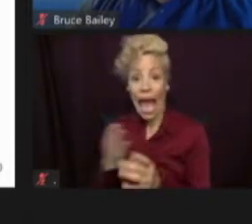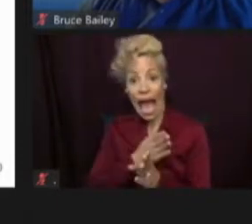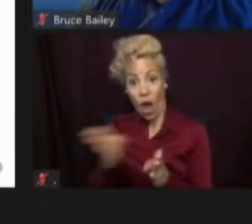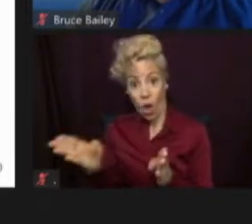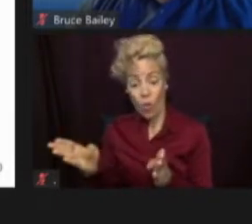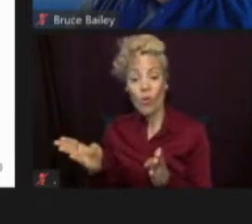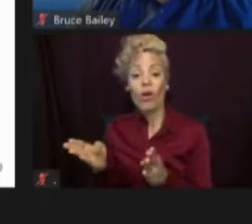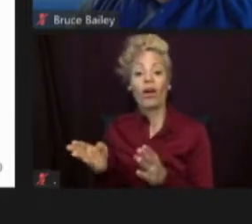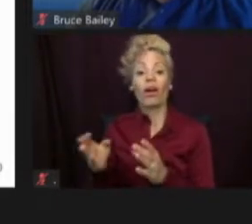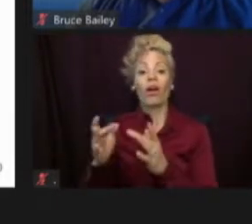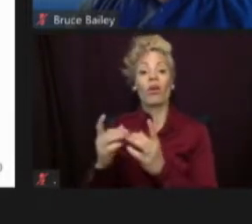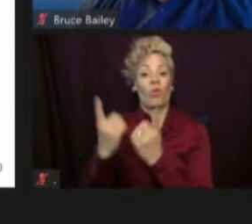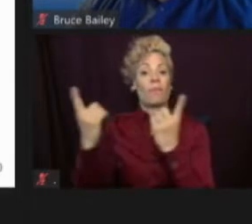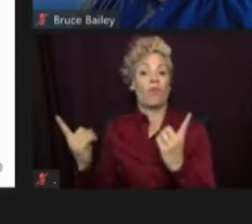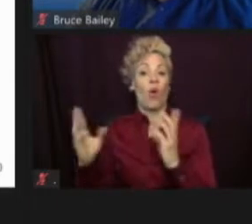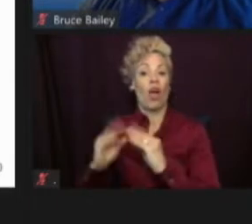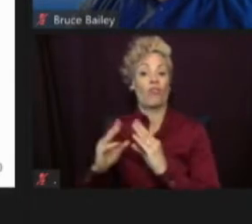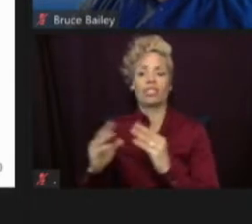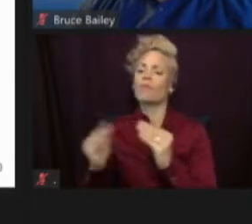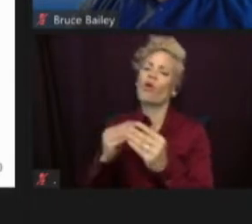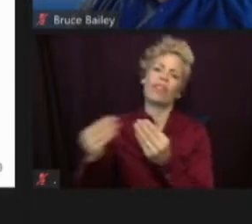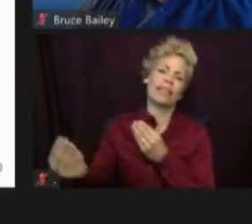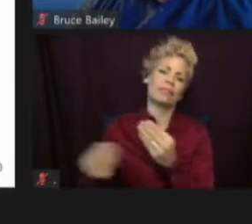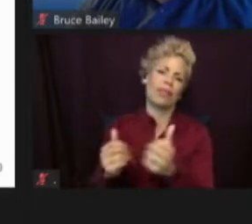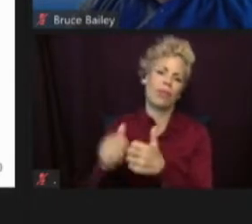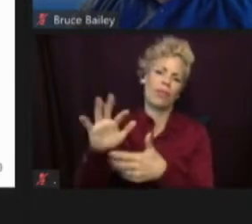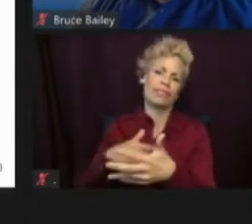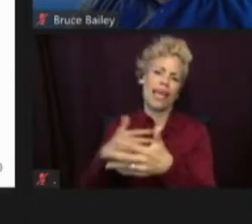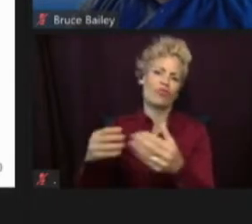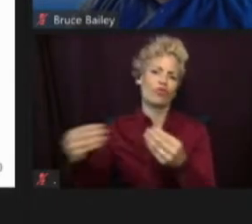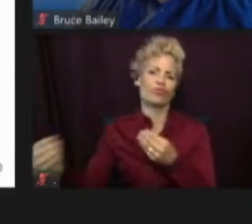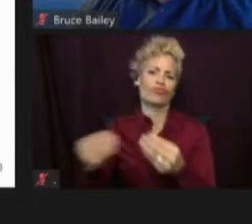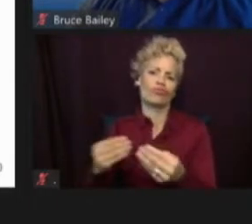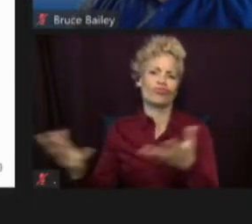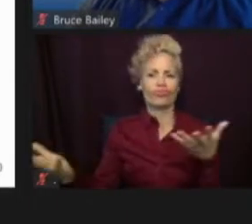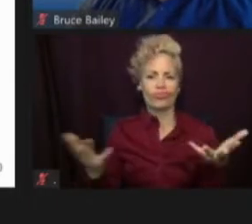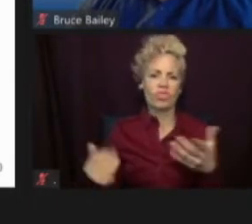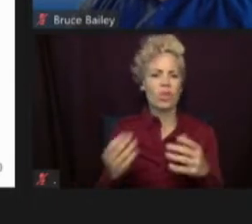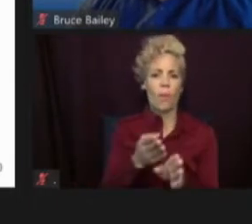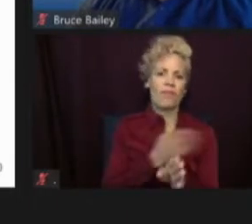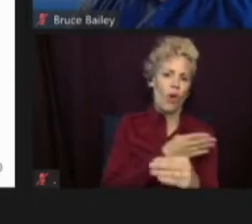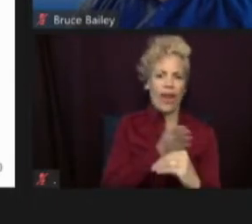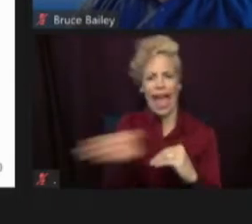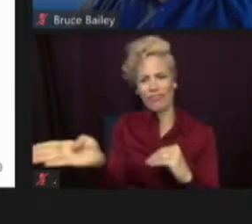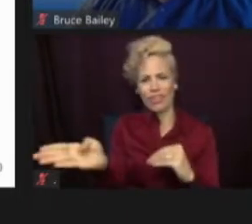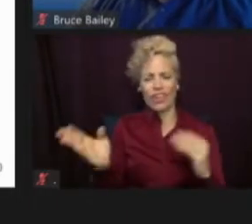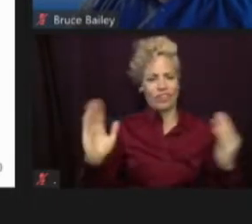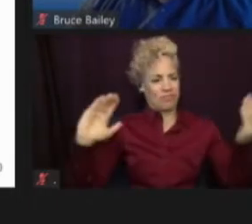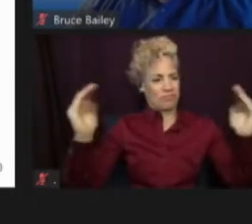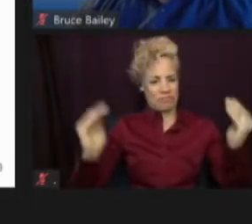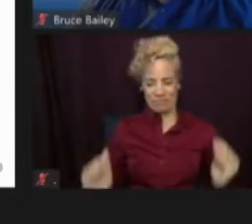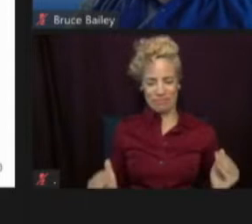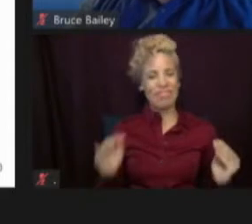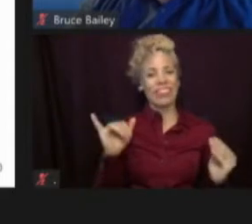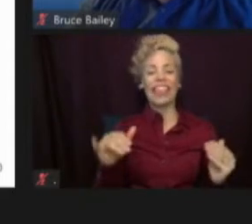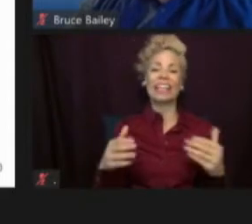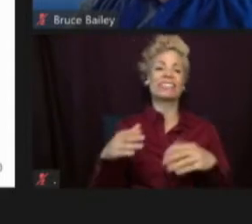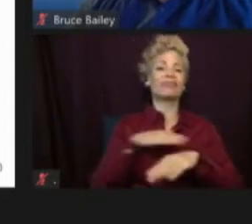you have much more flexibility in scheduling. Okay, so this has been an overview of some of the basic issues in the federal workplace.